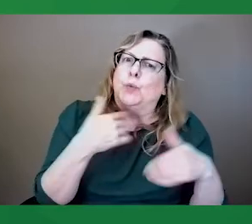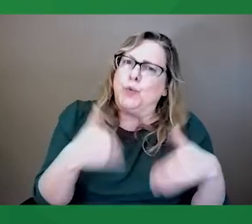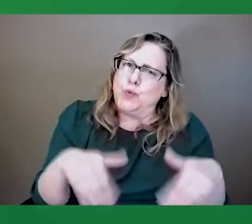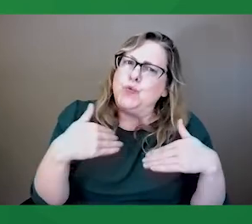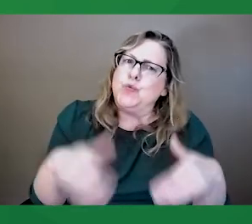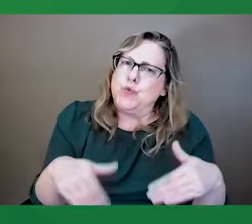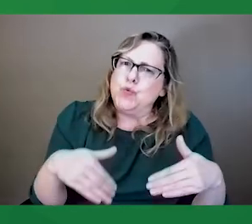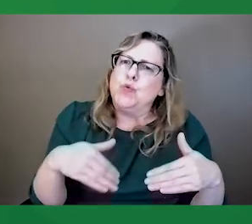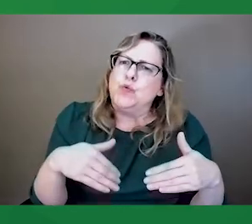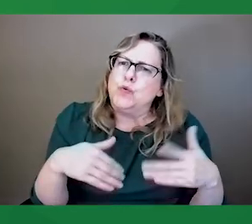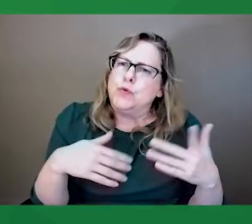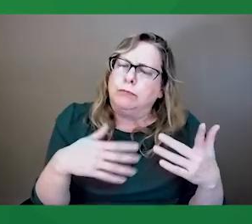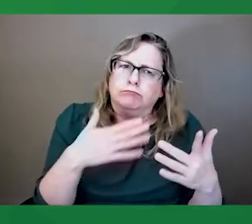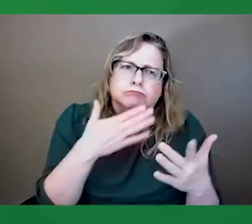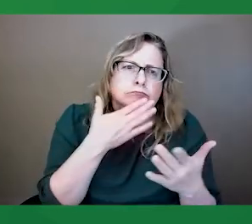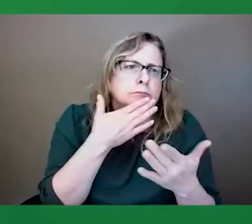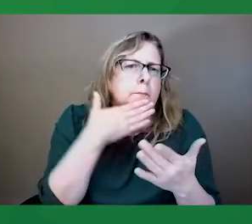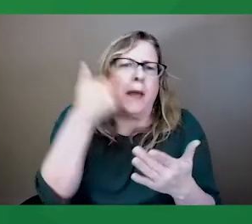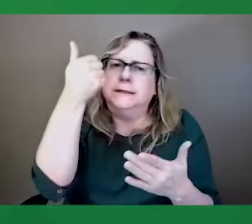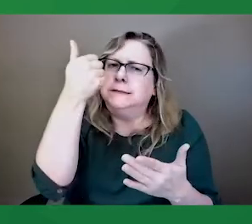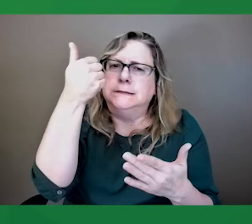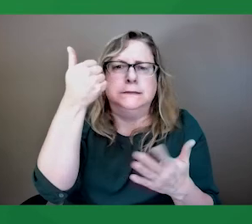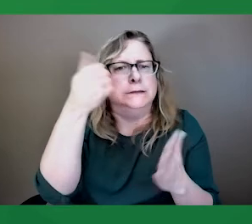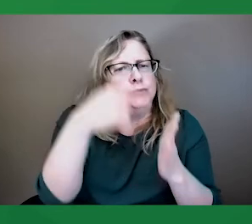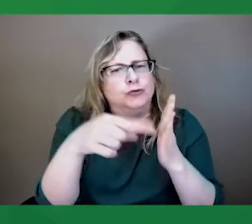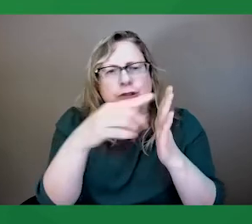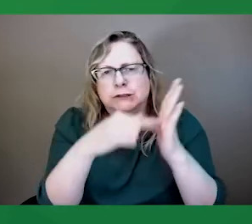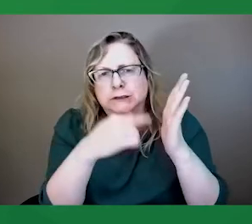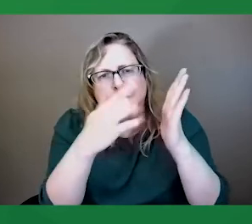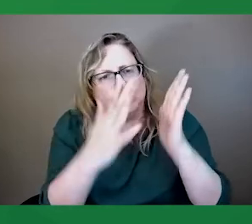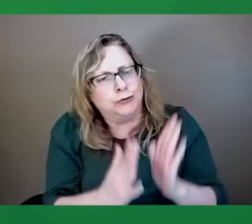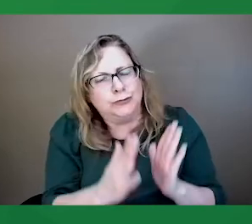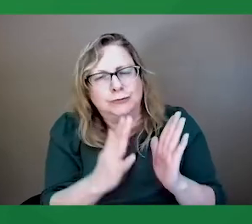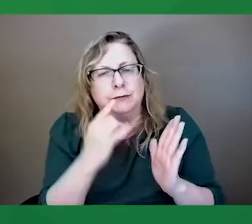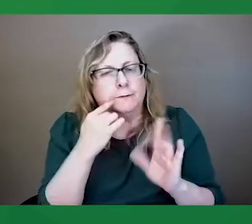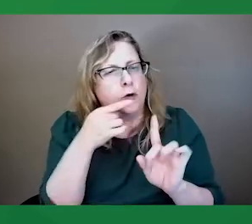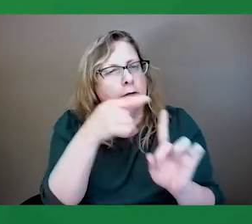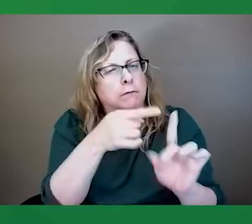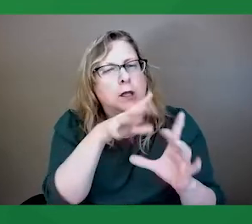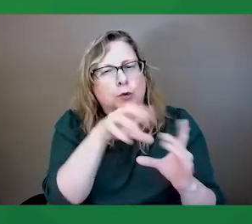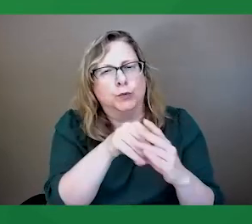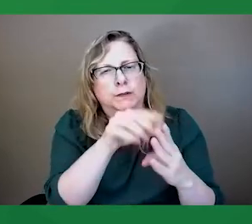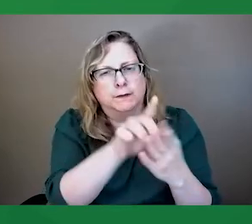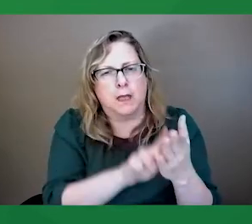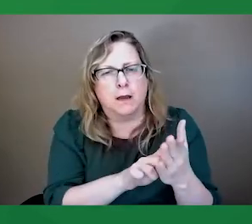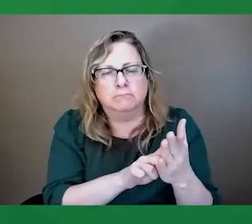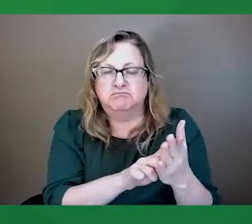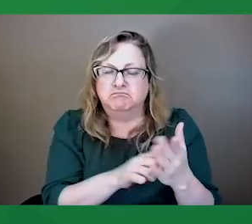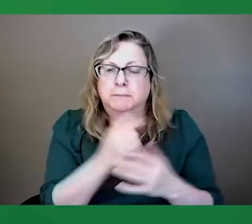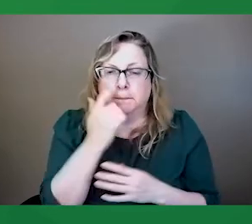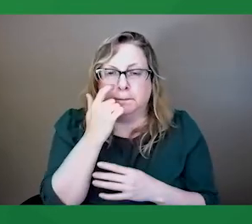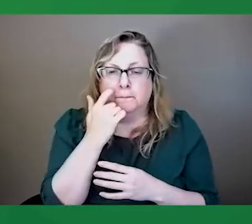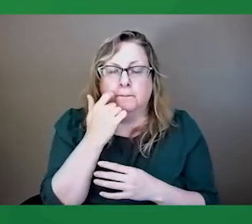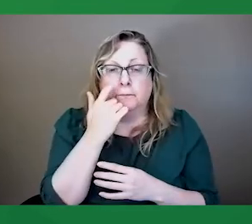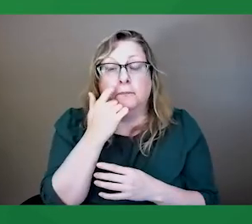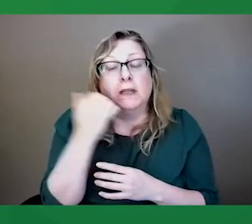of inclusive design or sorry, critic of inclusive design that I've ever met. And the reason I really like her